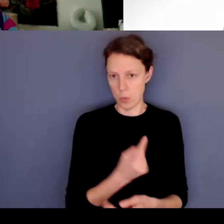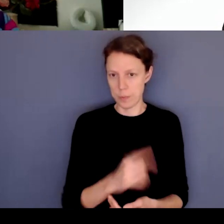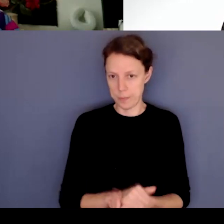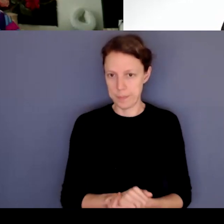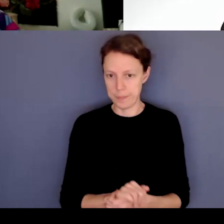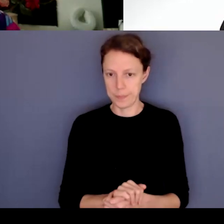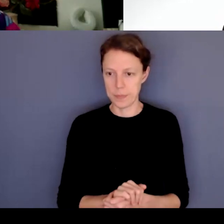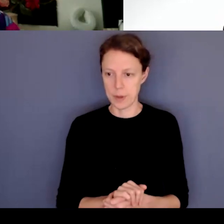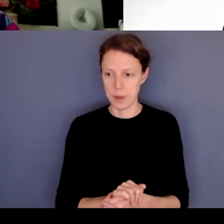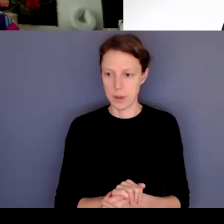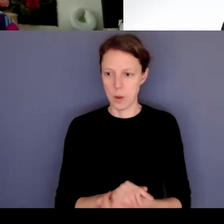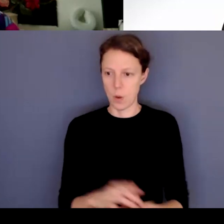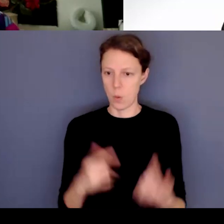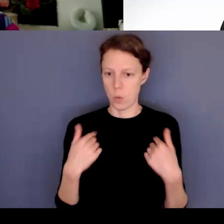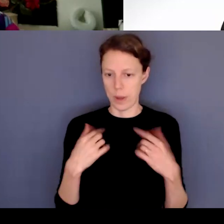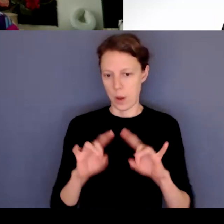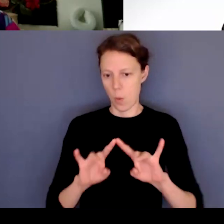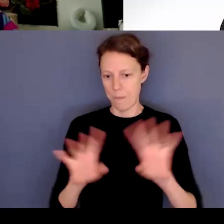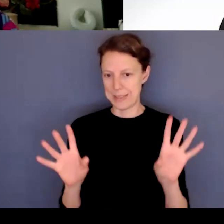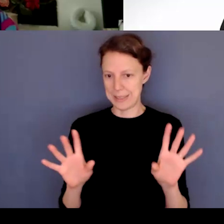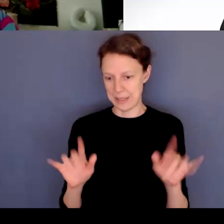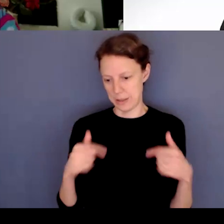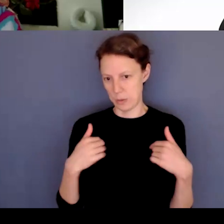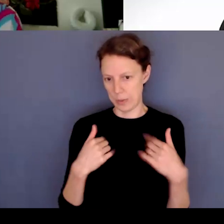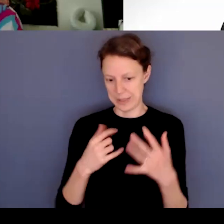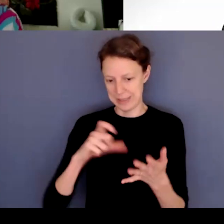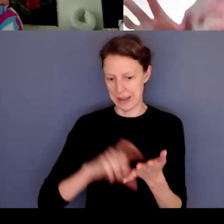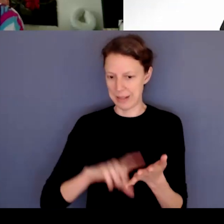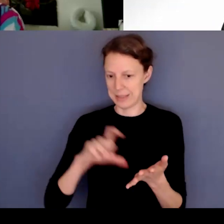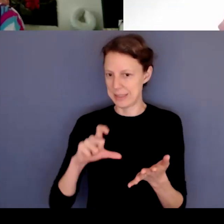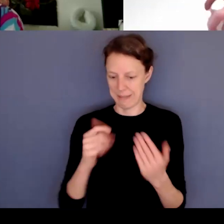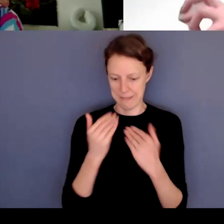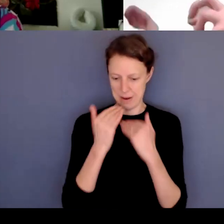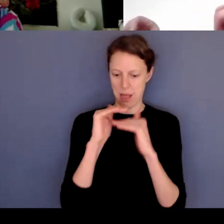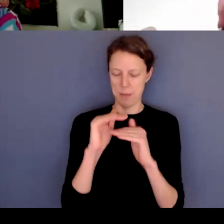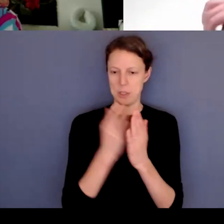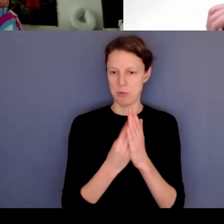obviously, as a CLC we have extraordinarily limited resources, and I think sharing the load of having different